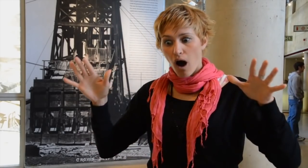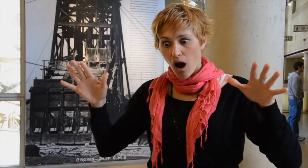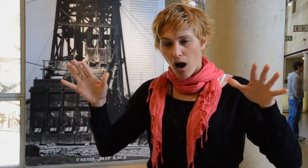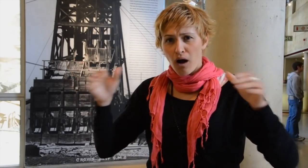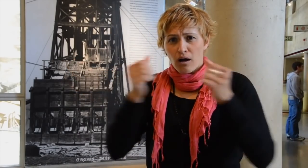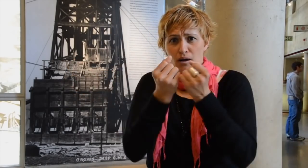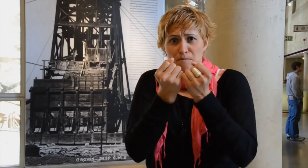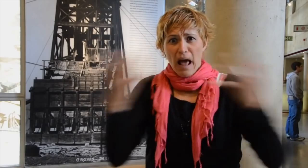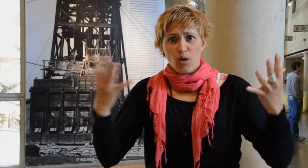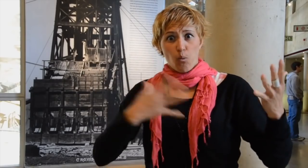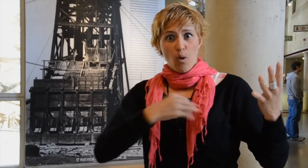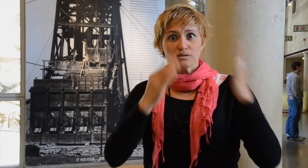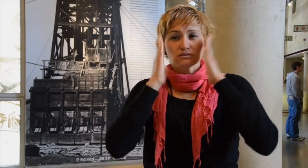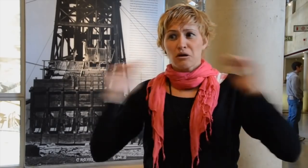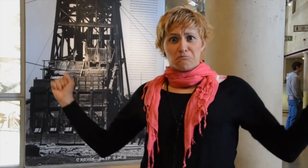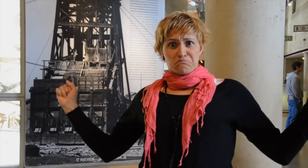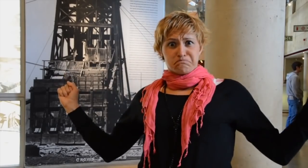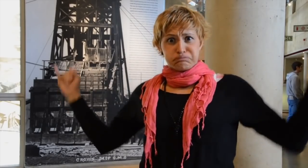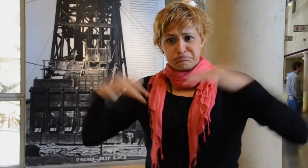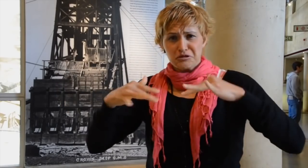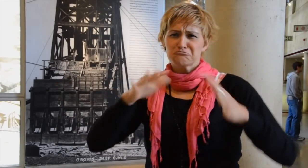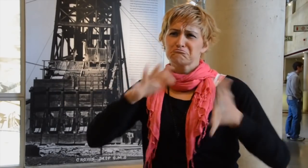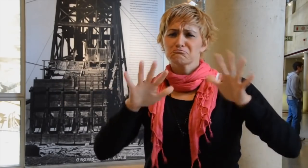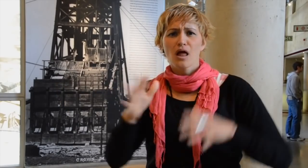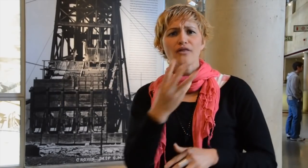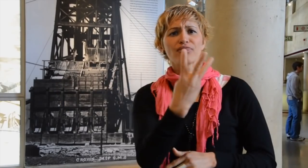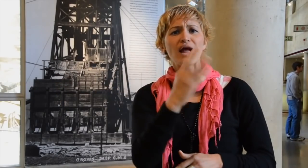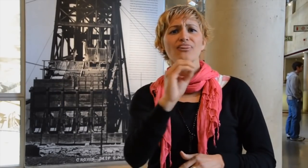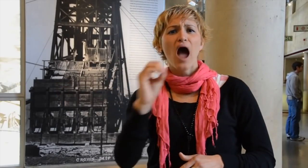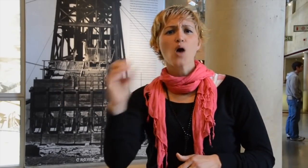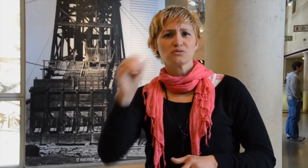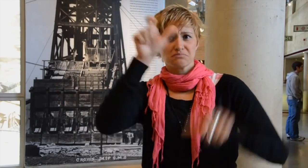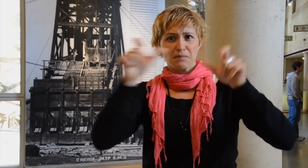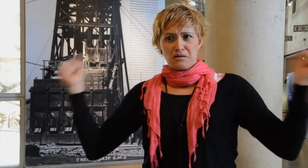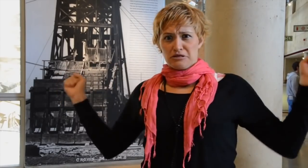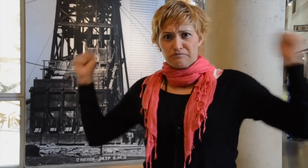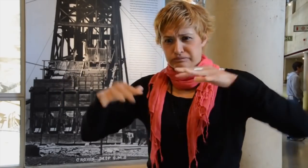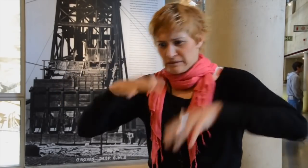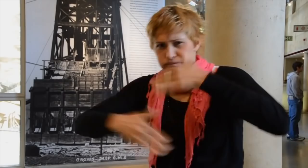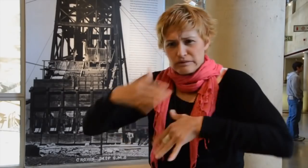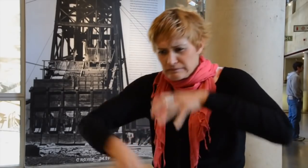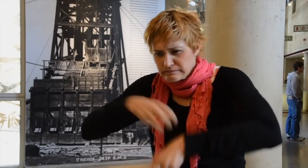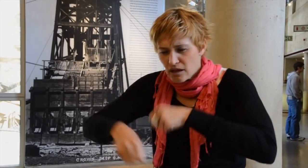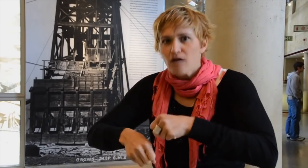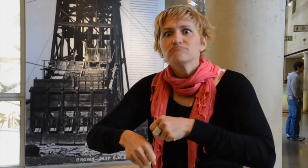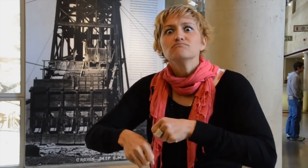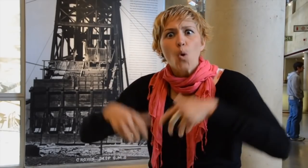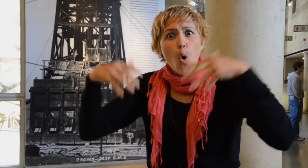After the discovery of gold, there was a boom of white people, approximately 3,000, moving in